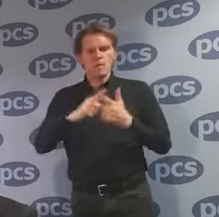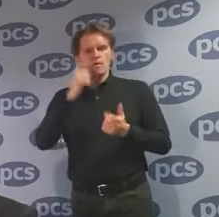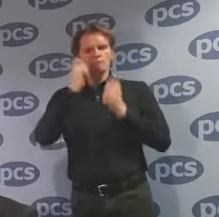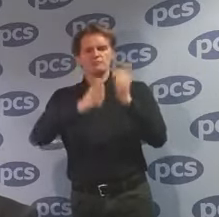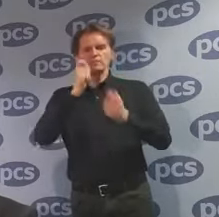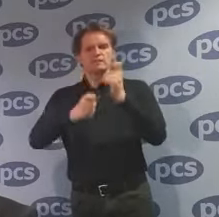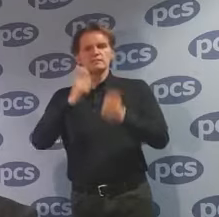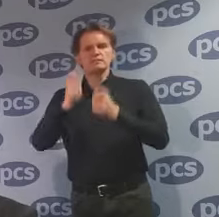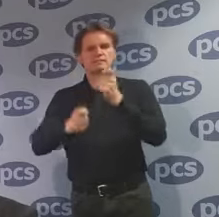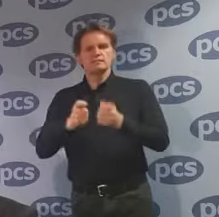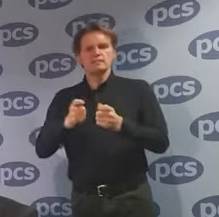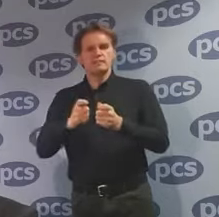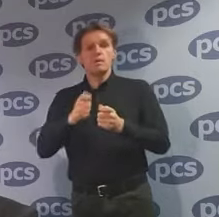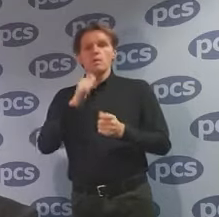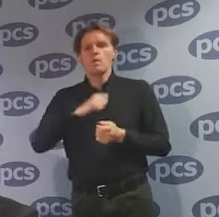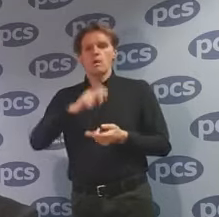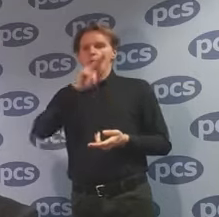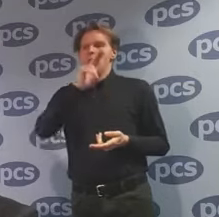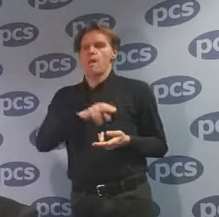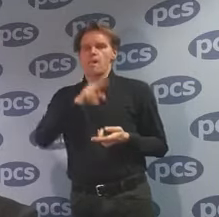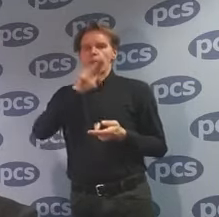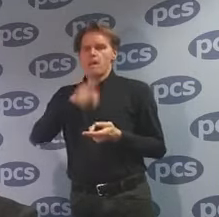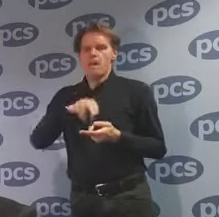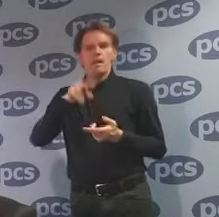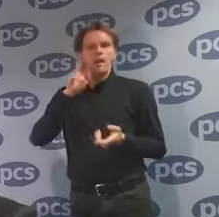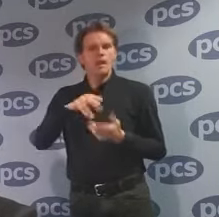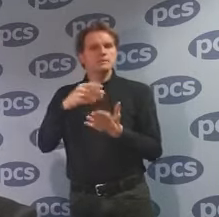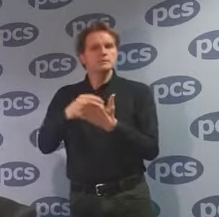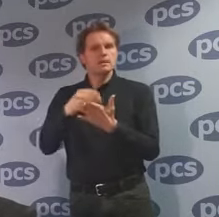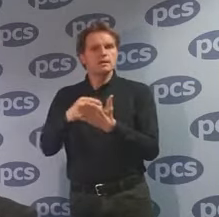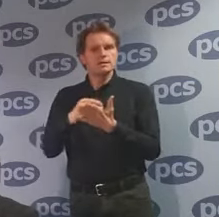with you getting less money and HMRC are one of the departments who are